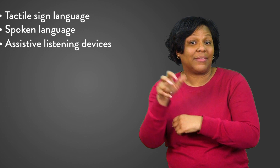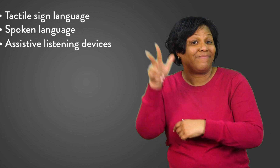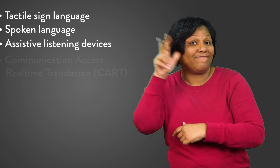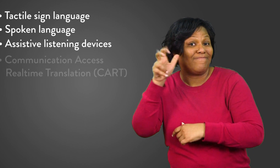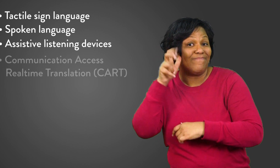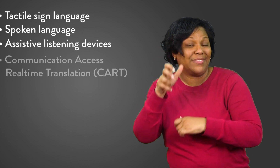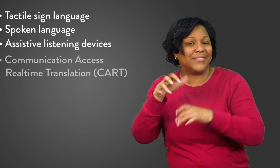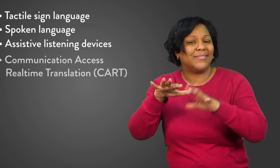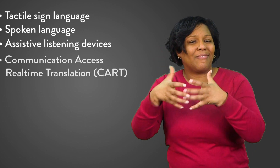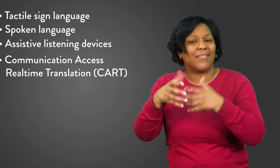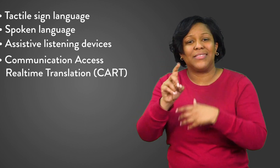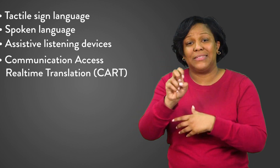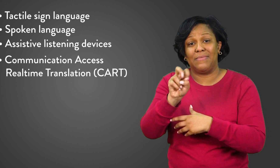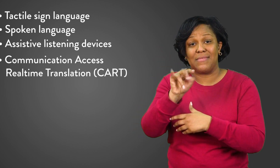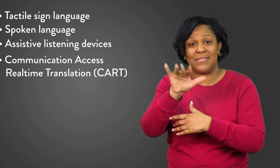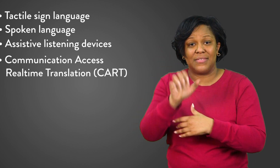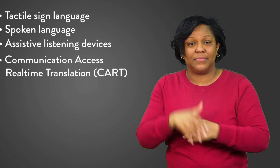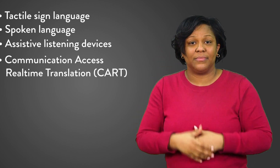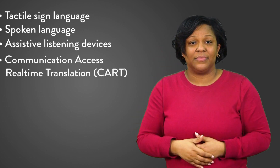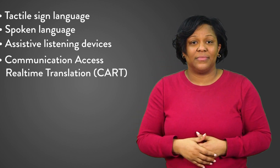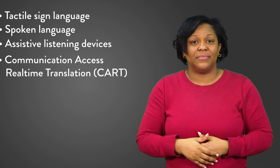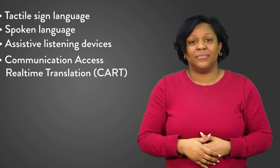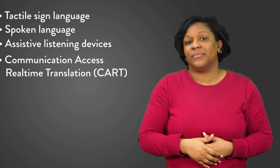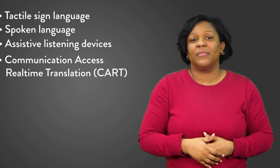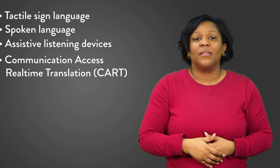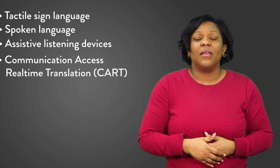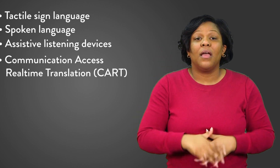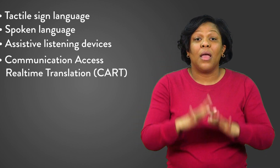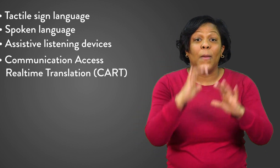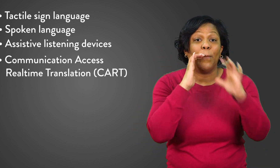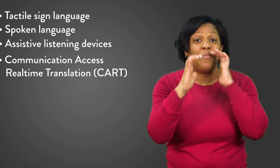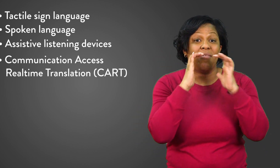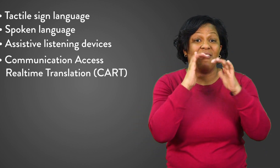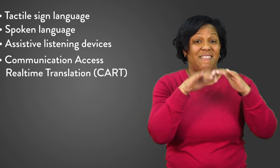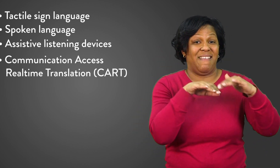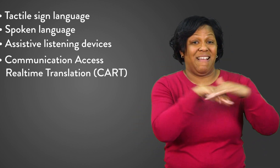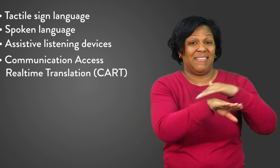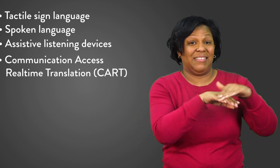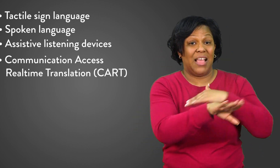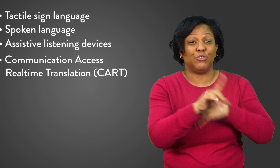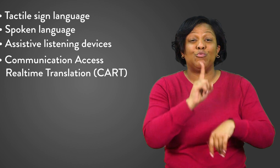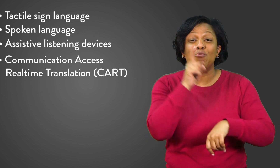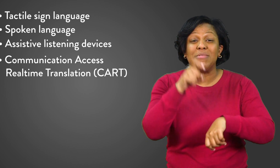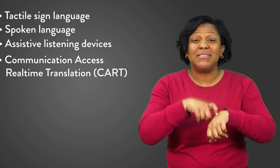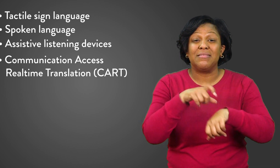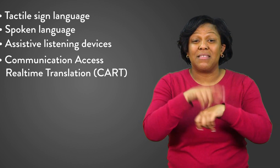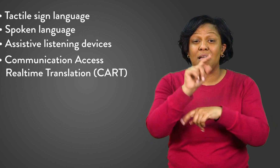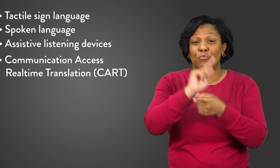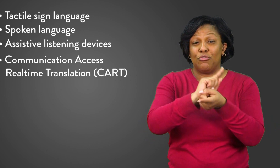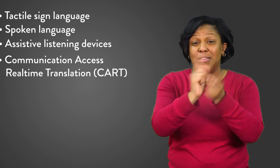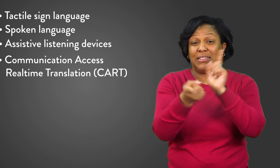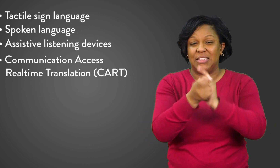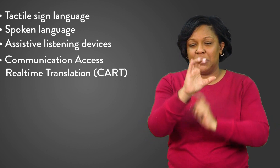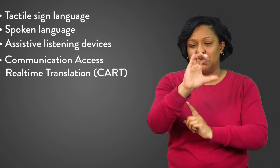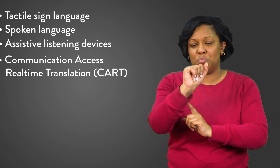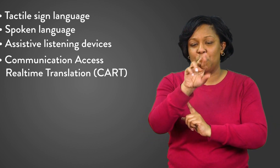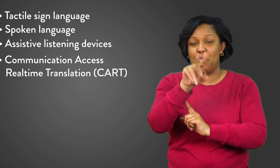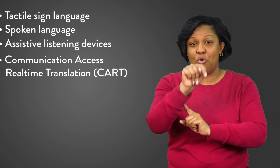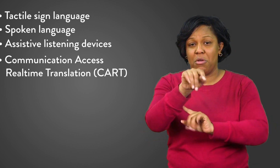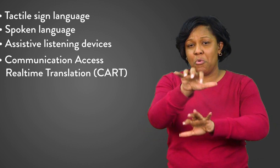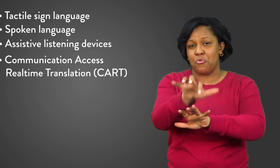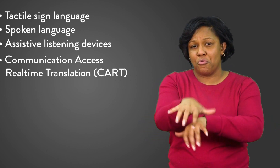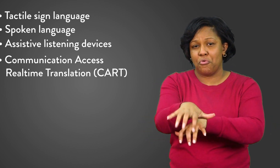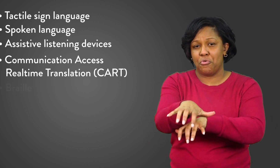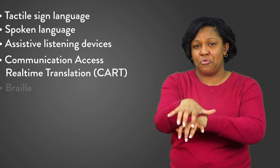Communication Access Realtime Translation (CART) captioning,